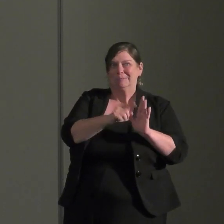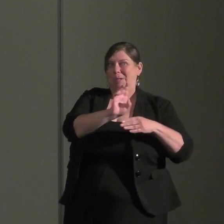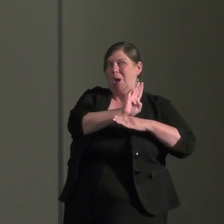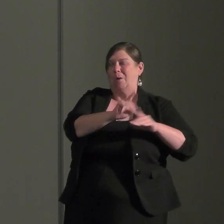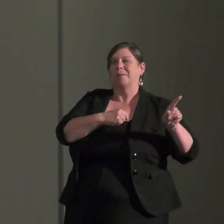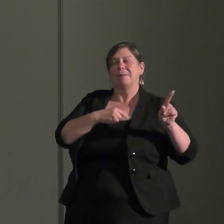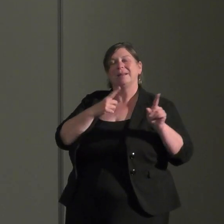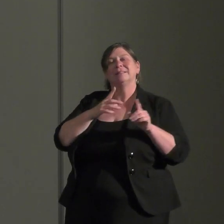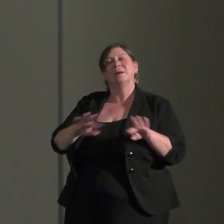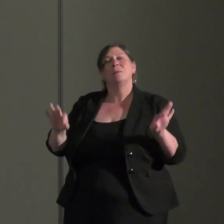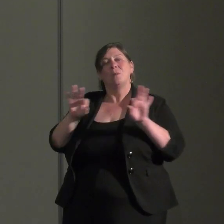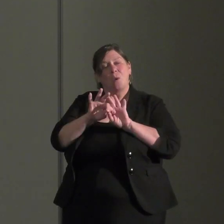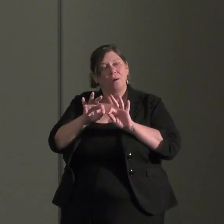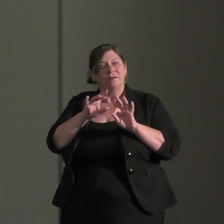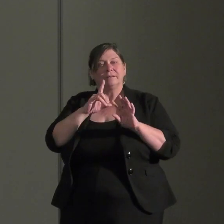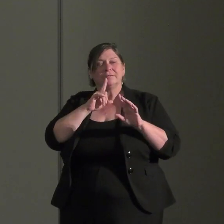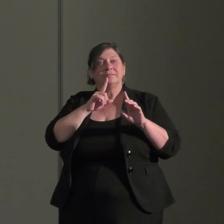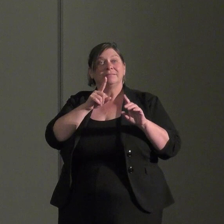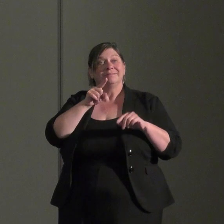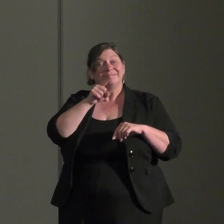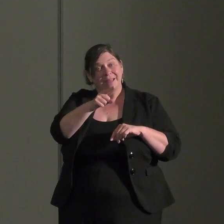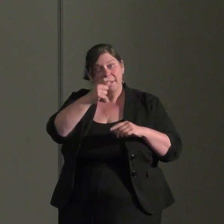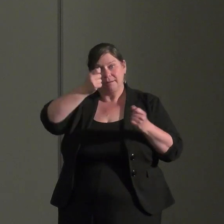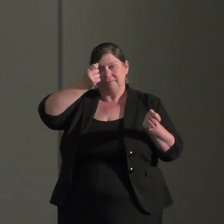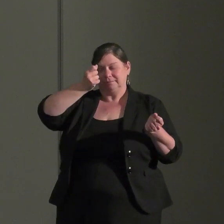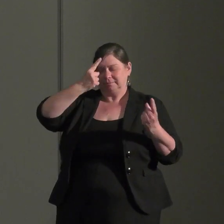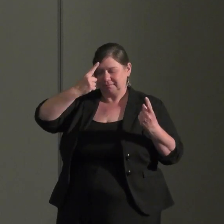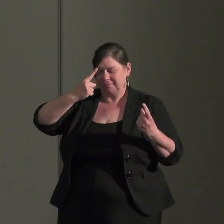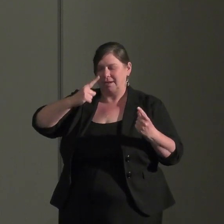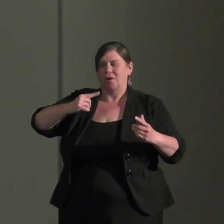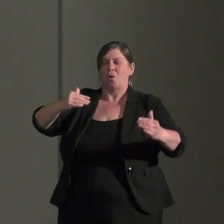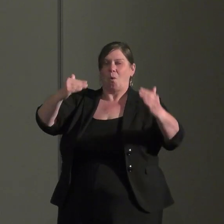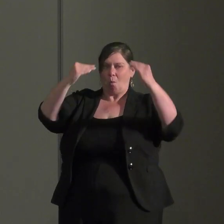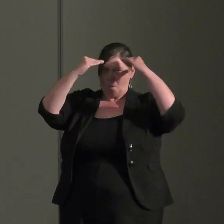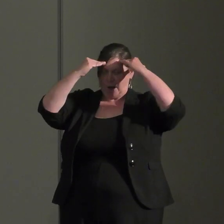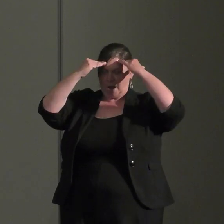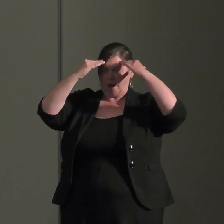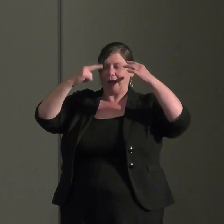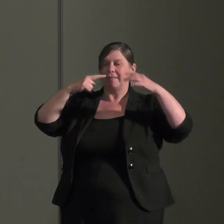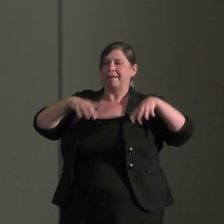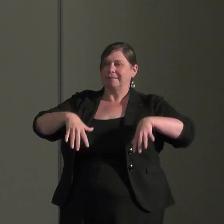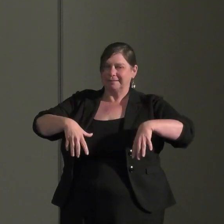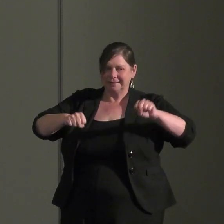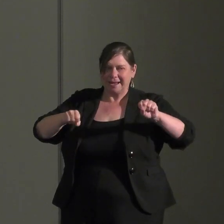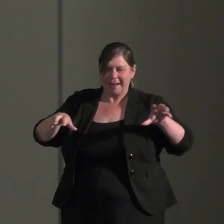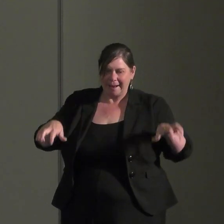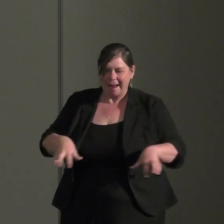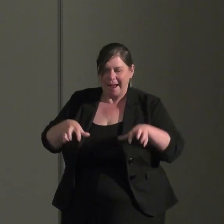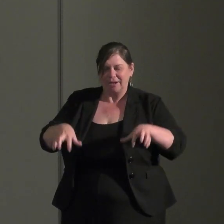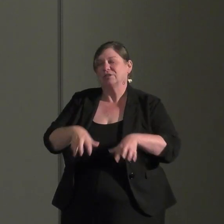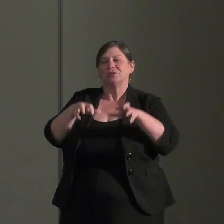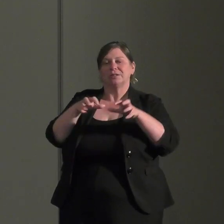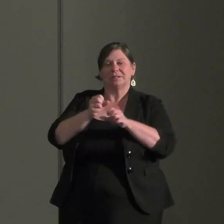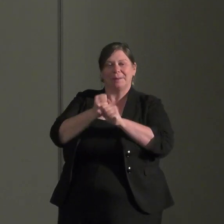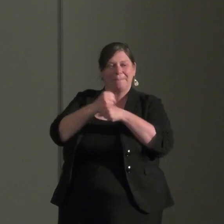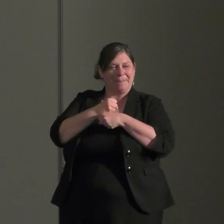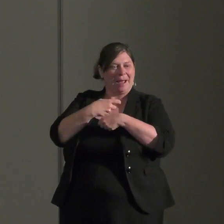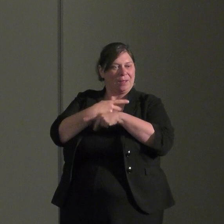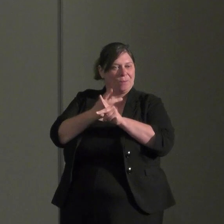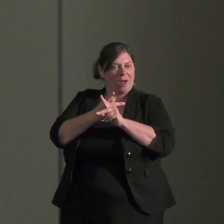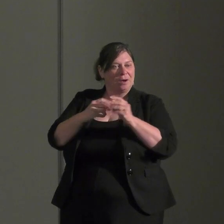point across so they are aware and take actions to make those products and services accessible.